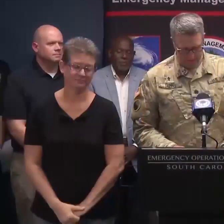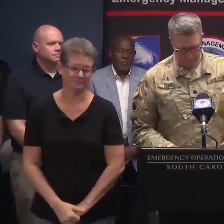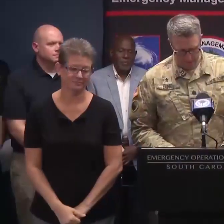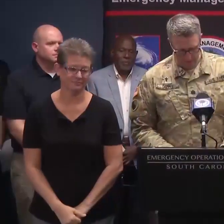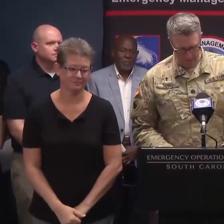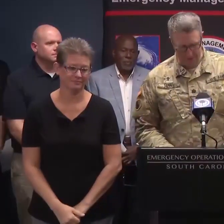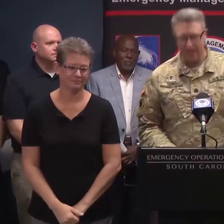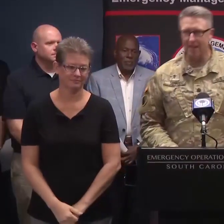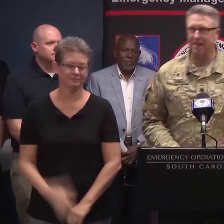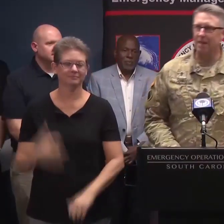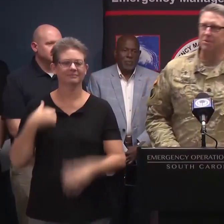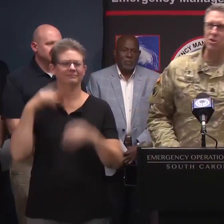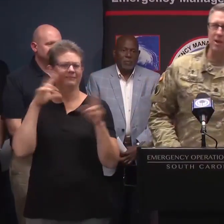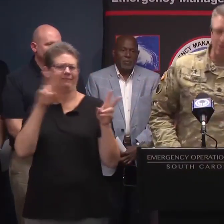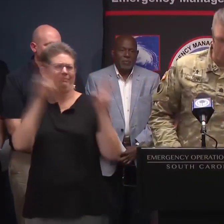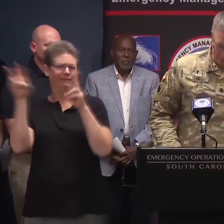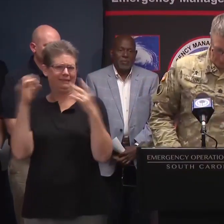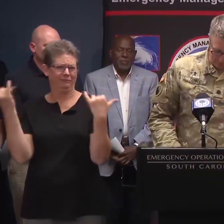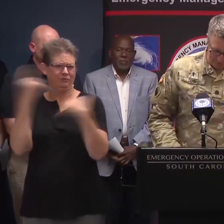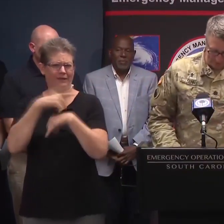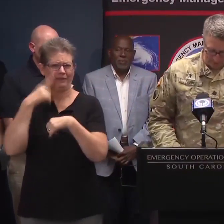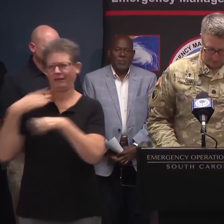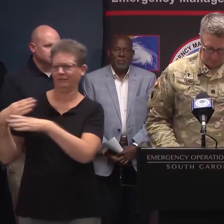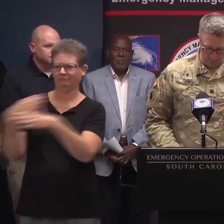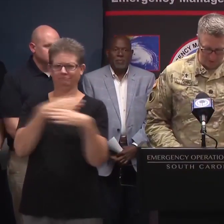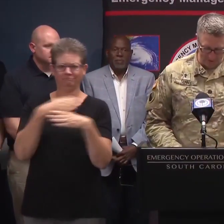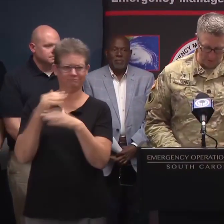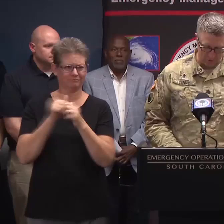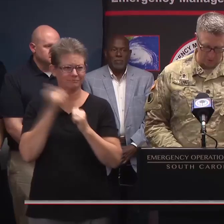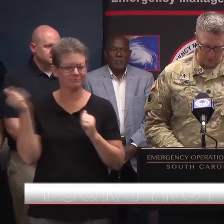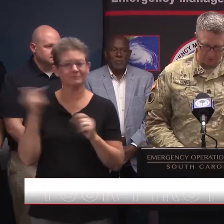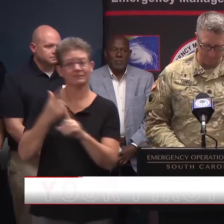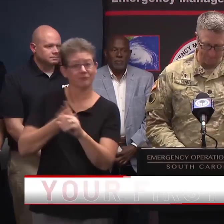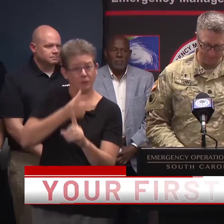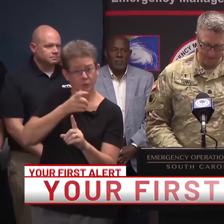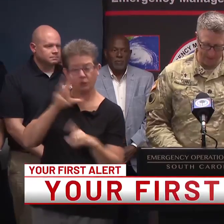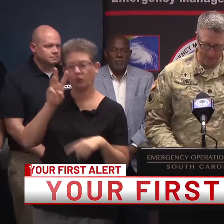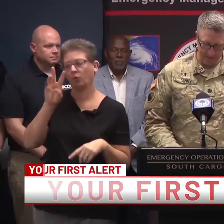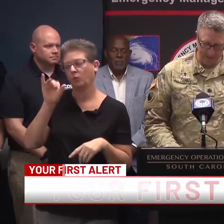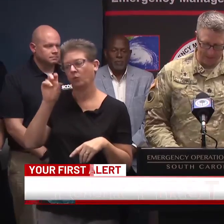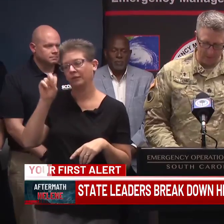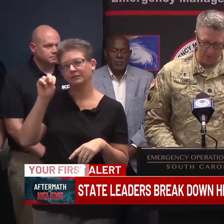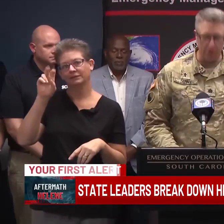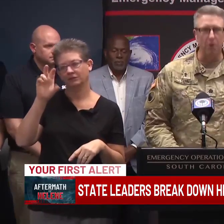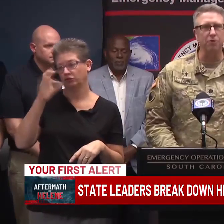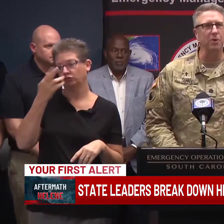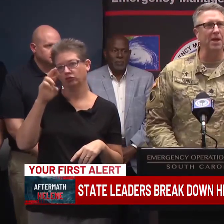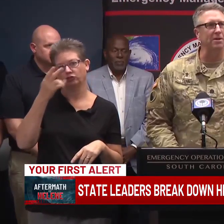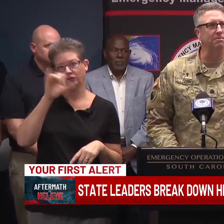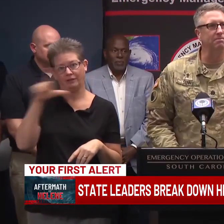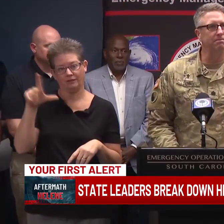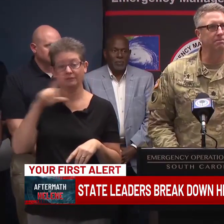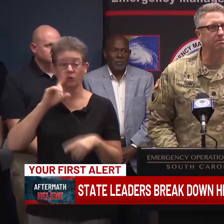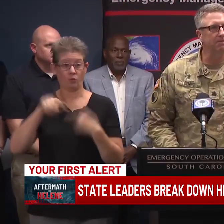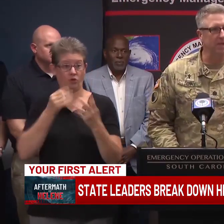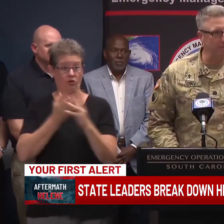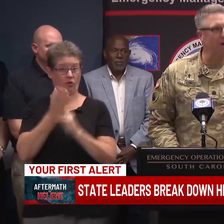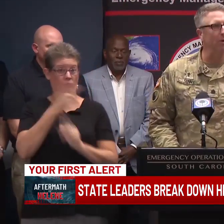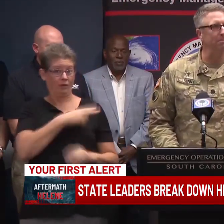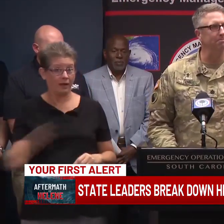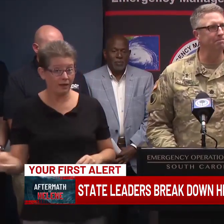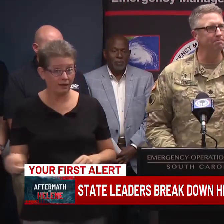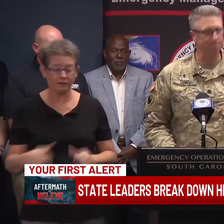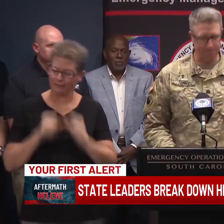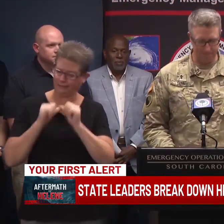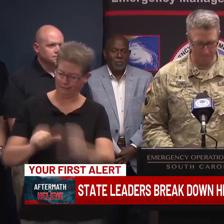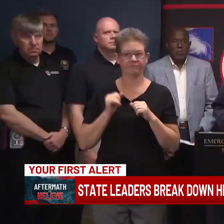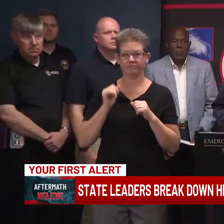Live, from Columbia, South Carolina, WIS News